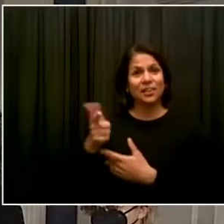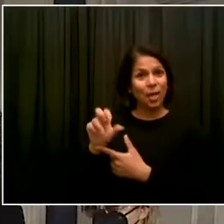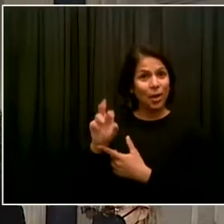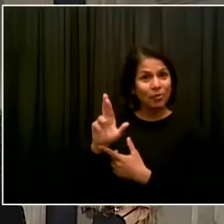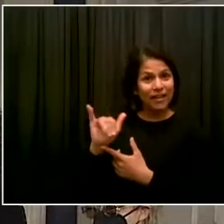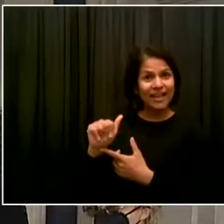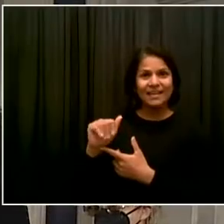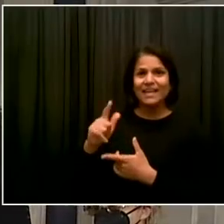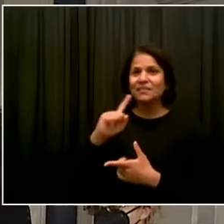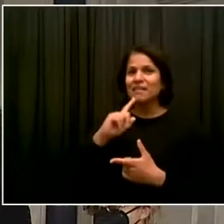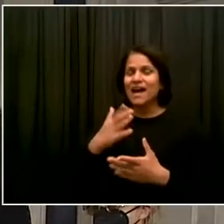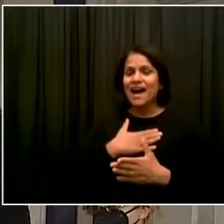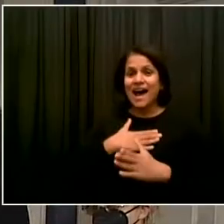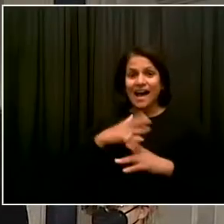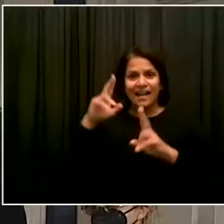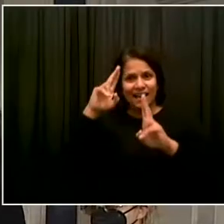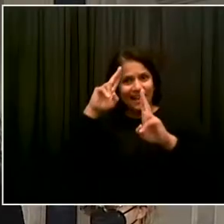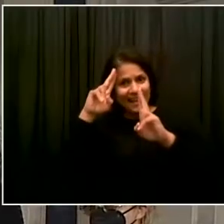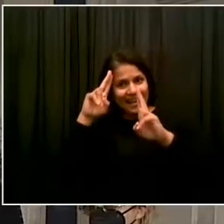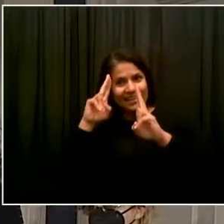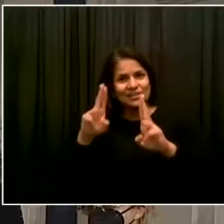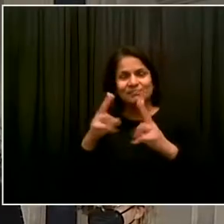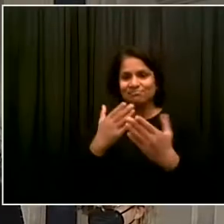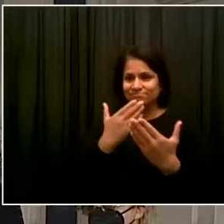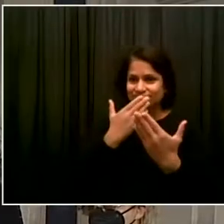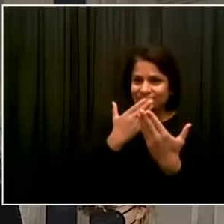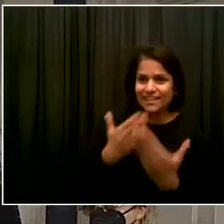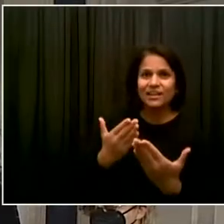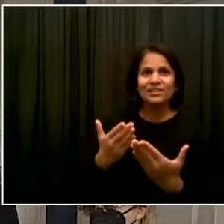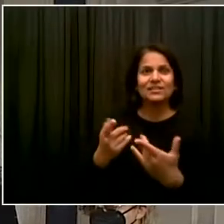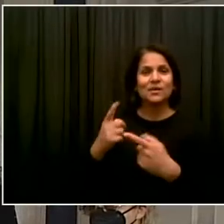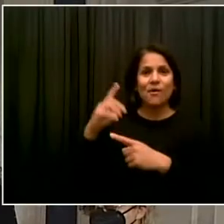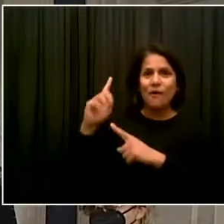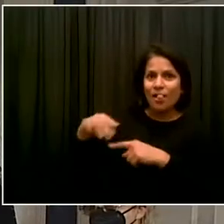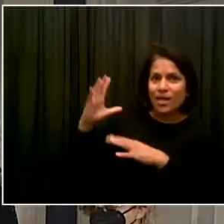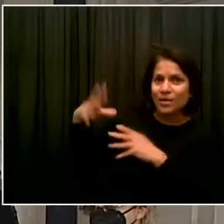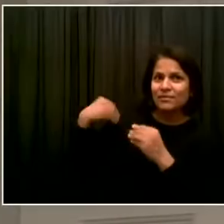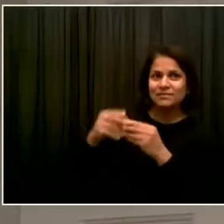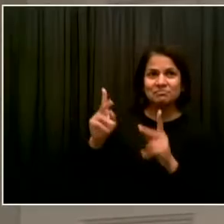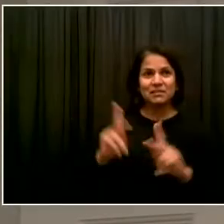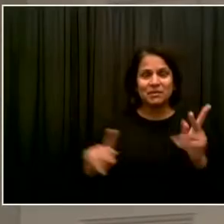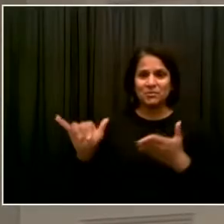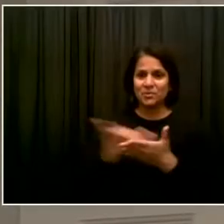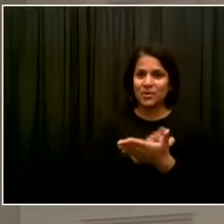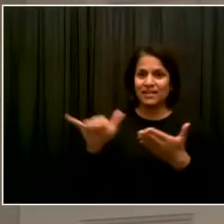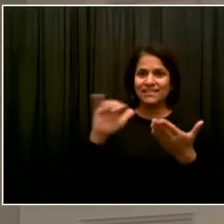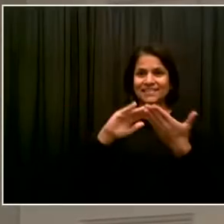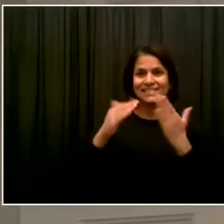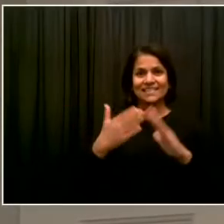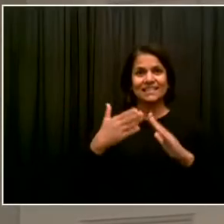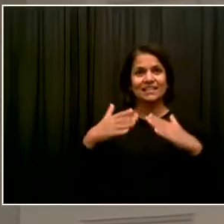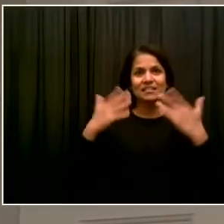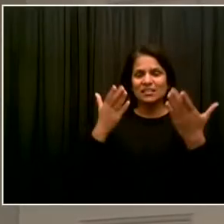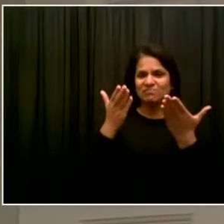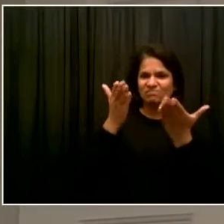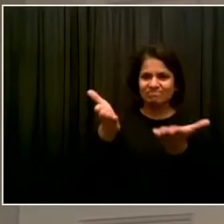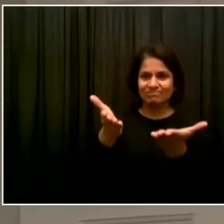STAGE AND